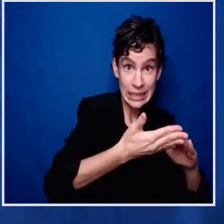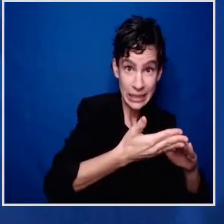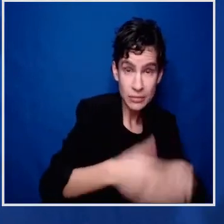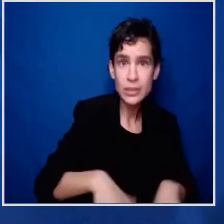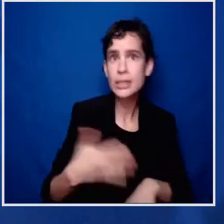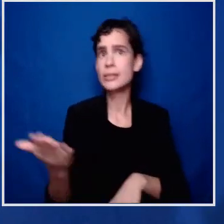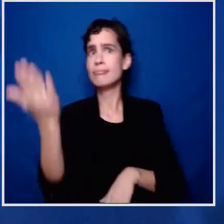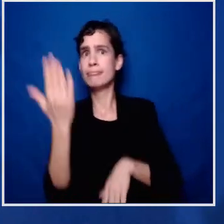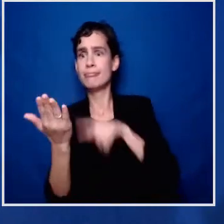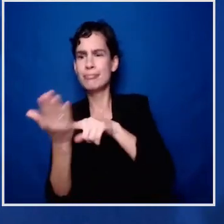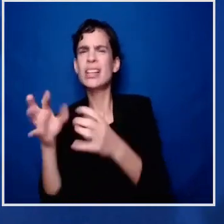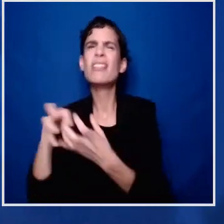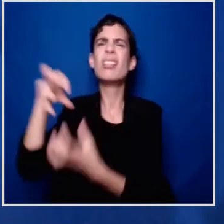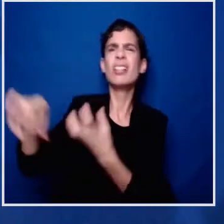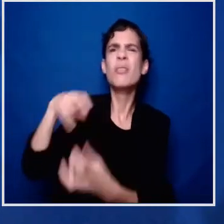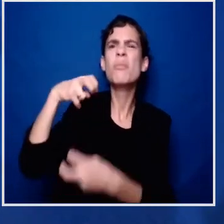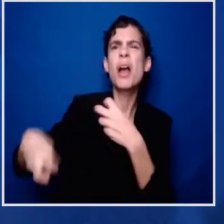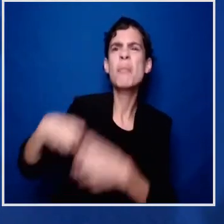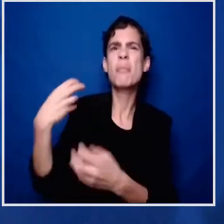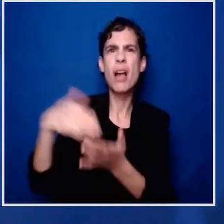TOGETHER.